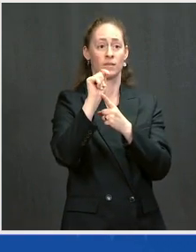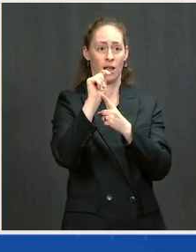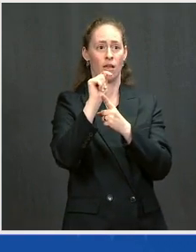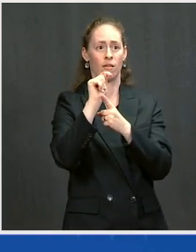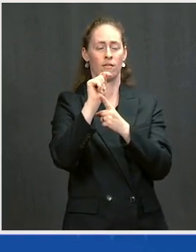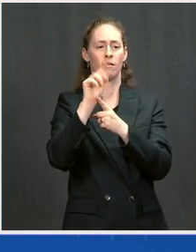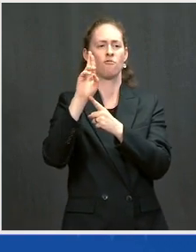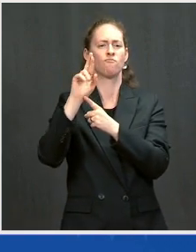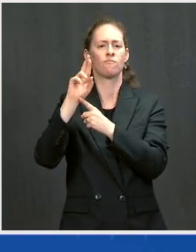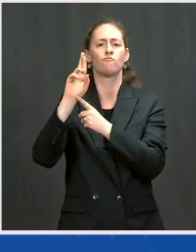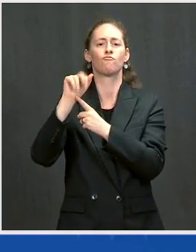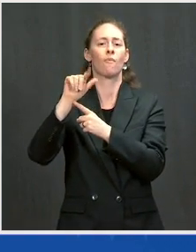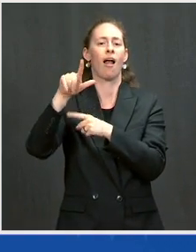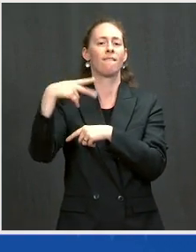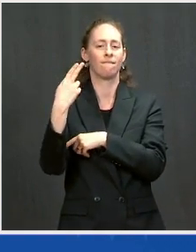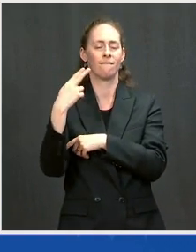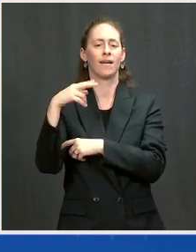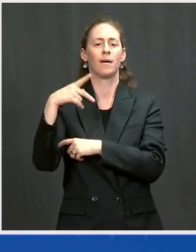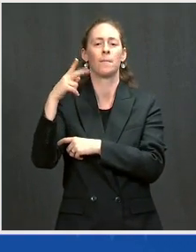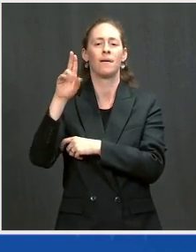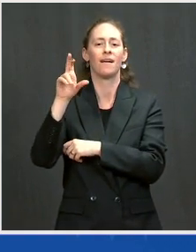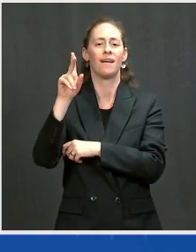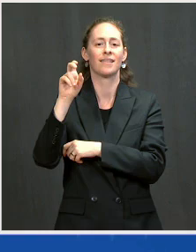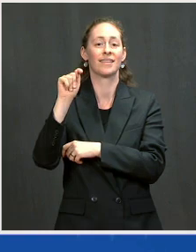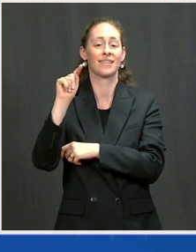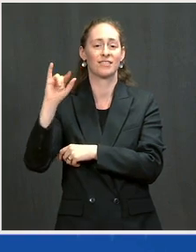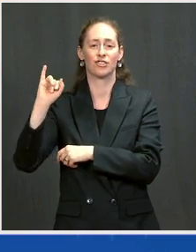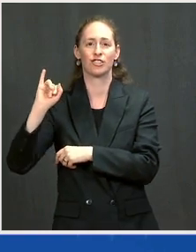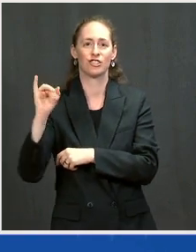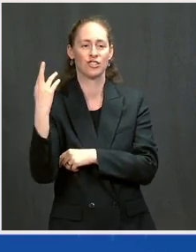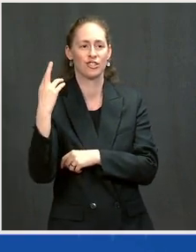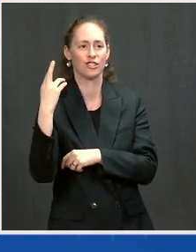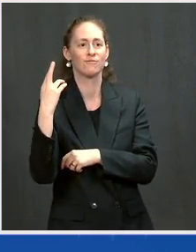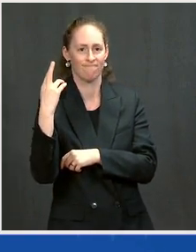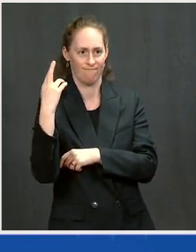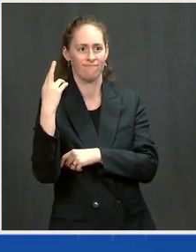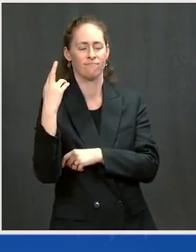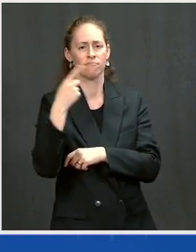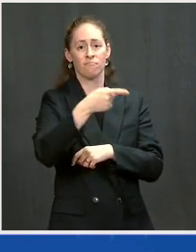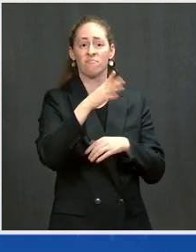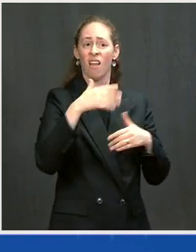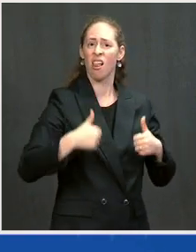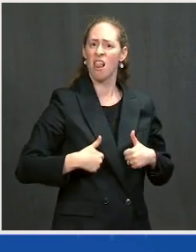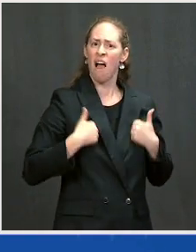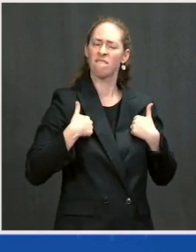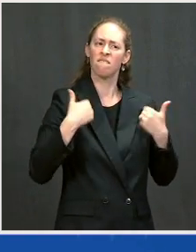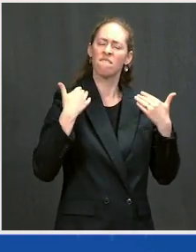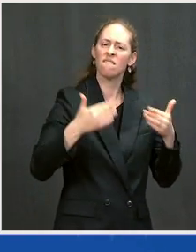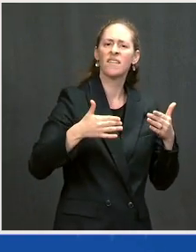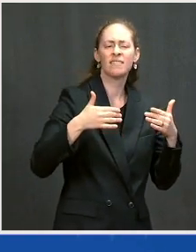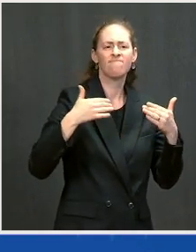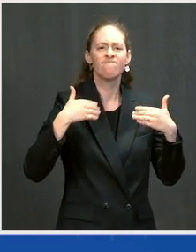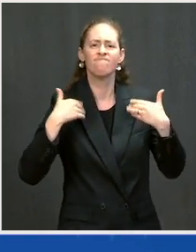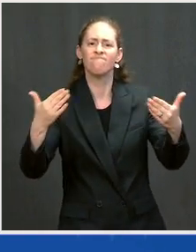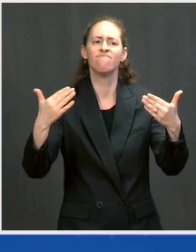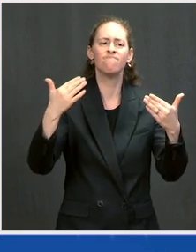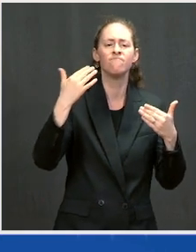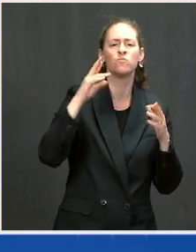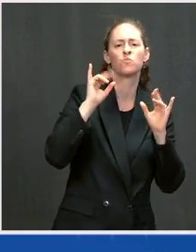for conspicuous gallantry and intrepidity at the risk of his life above and beyond the call of duty. First Lieutenant Ralph Puckett Jr.